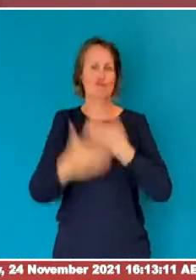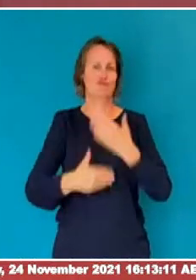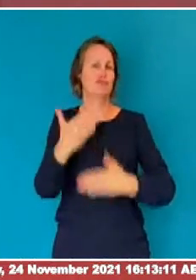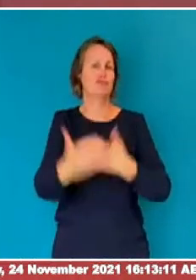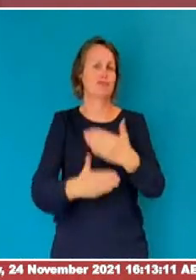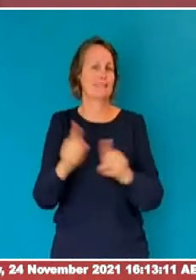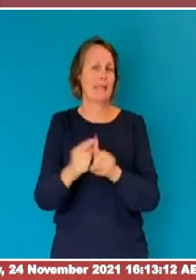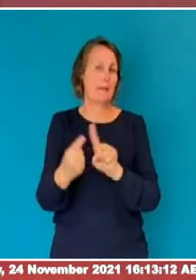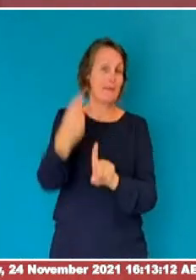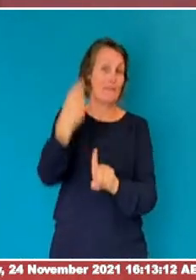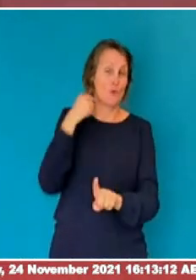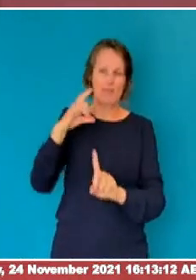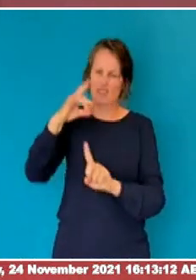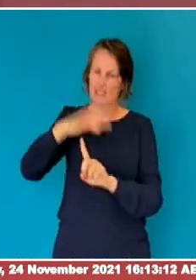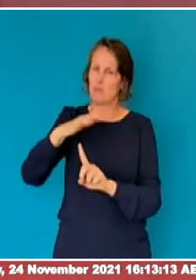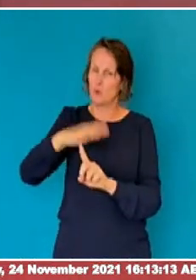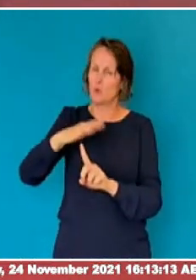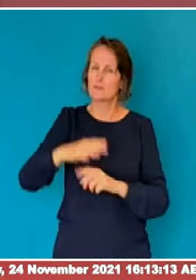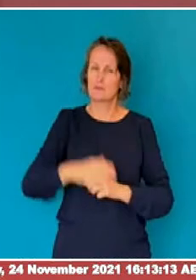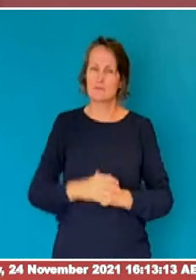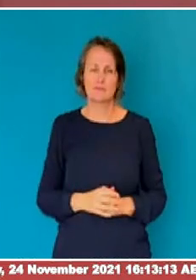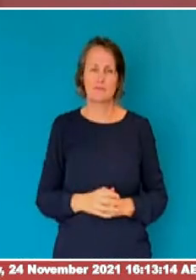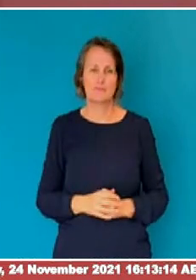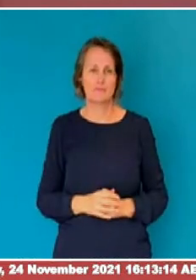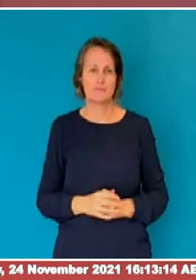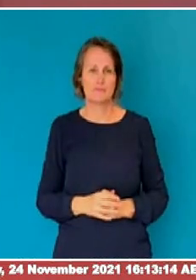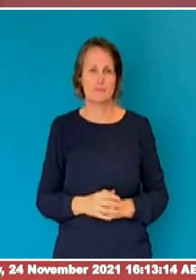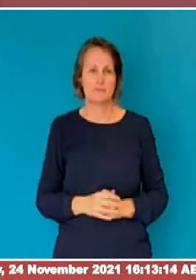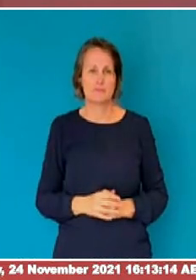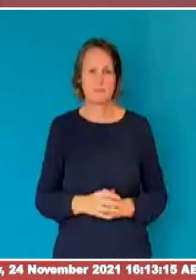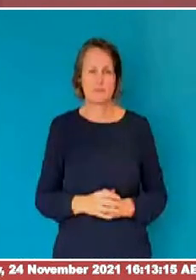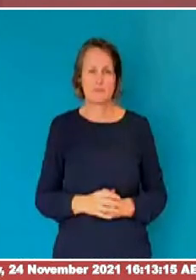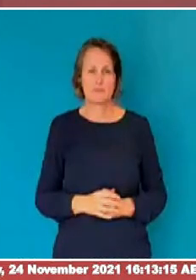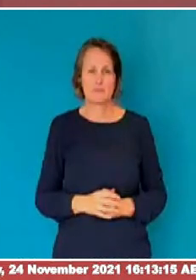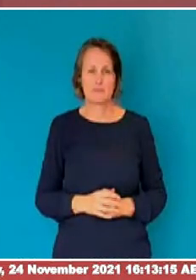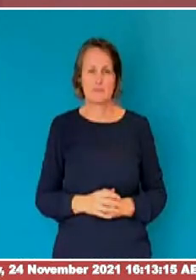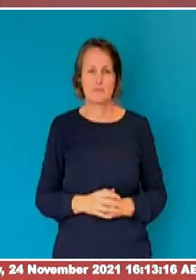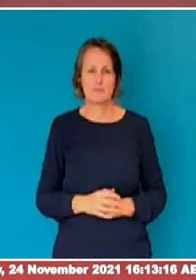That's really important, whether that's in whichever policy it's in.